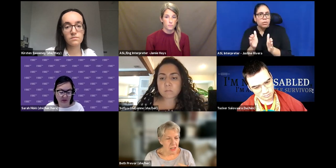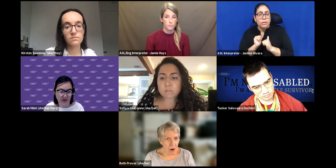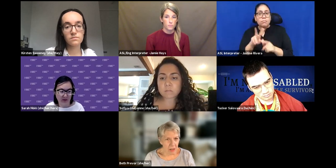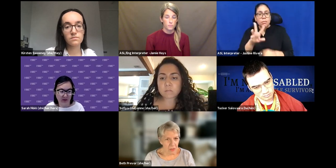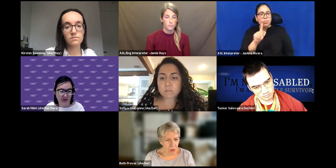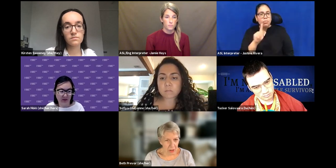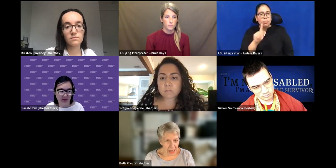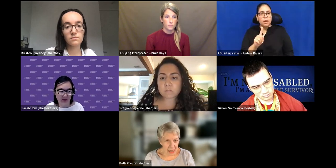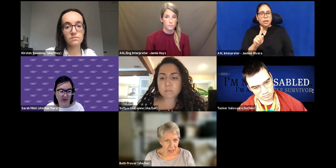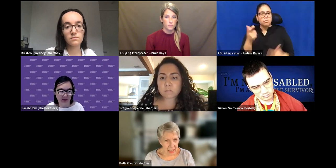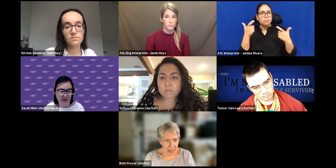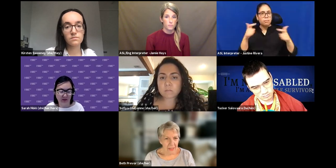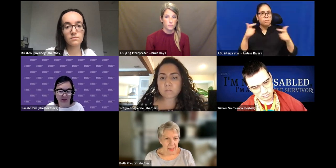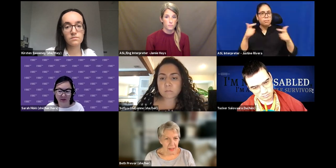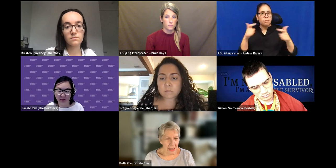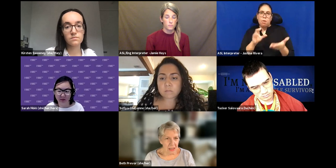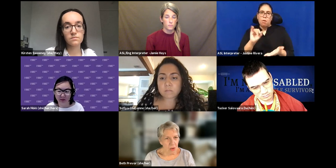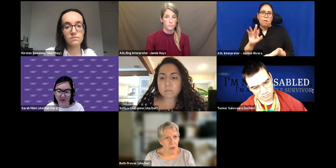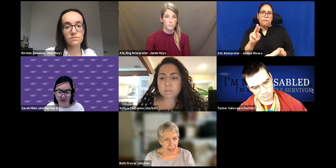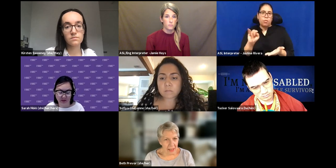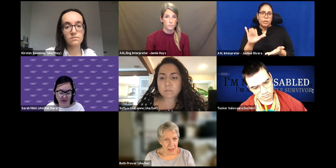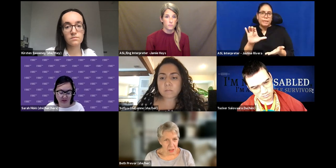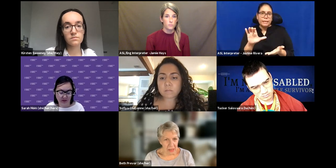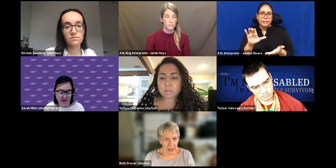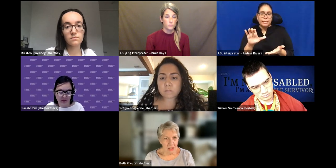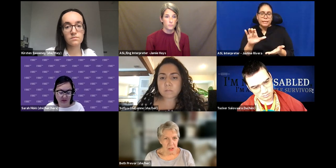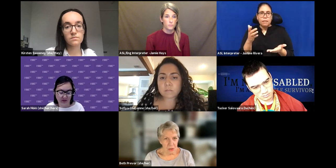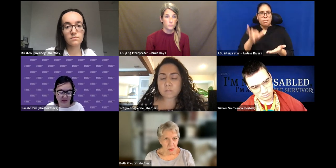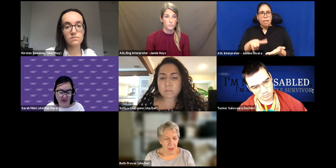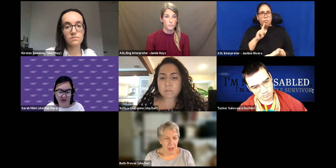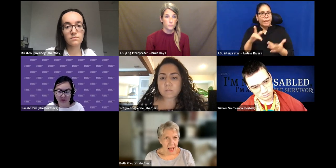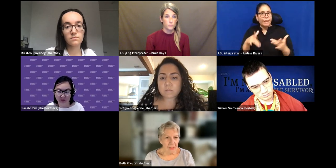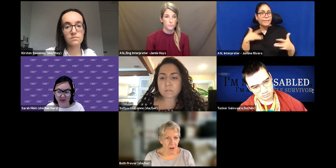big part of New York City that it's so exciting to me to have